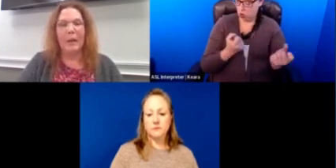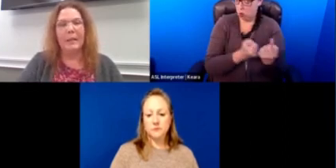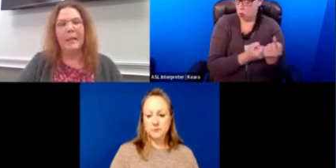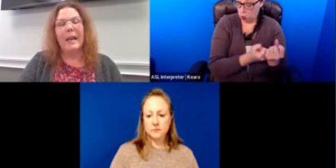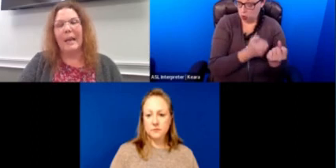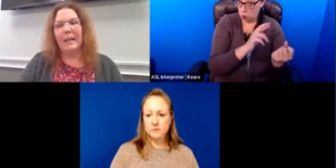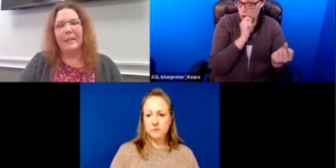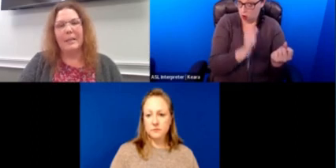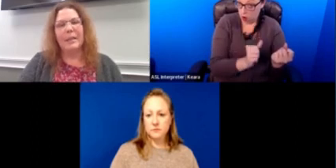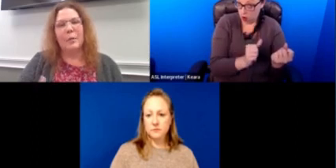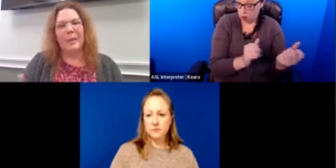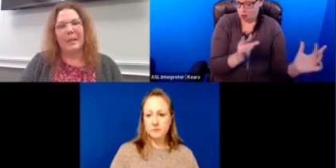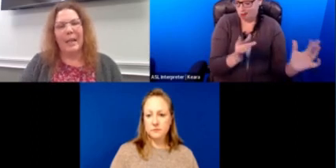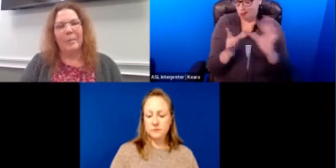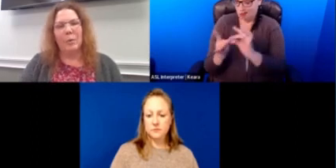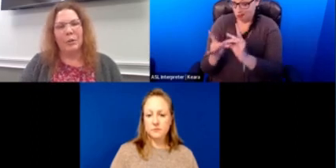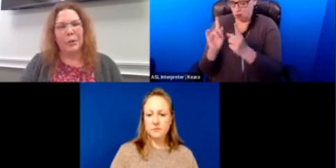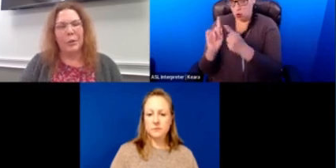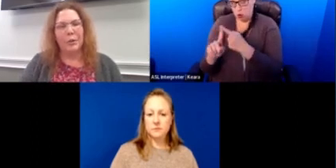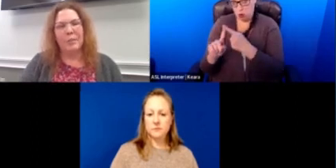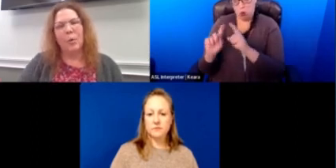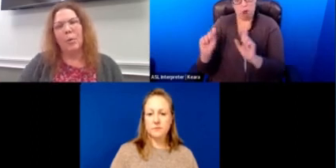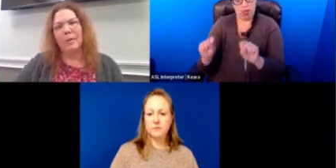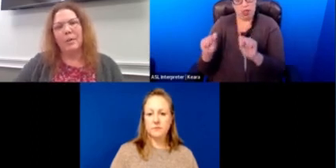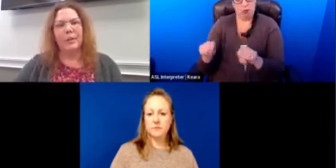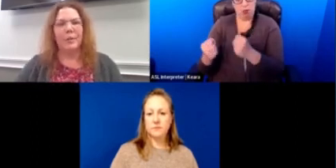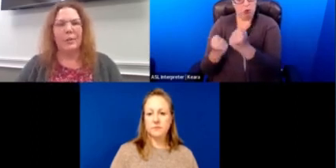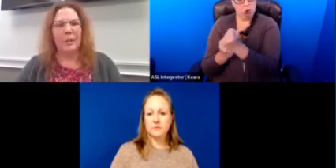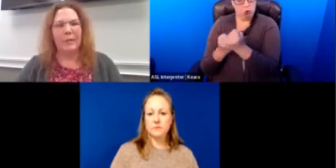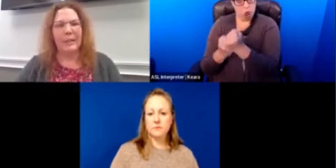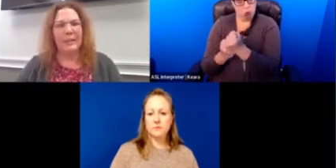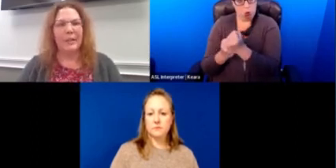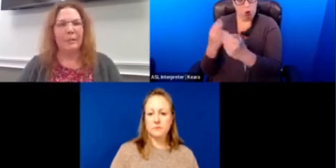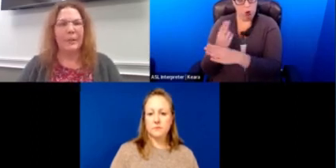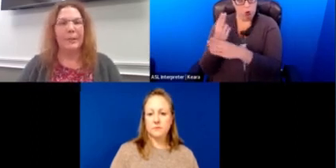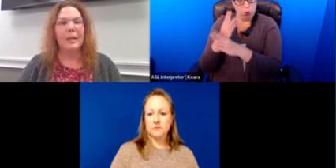not. And being able to support those user services through